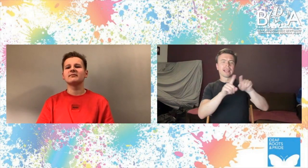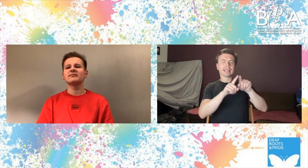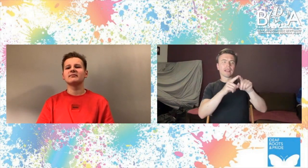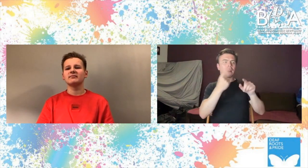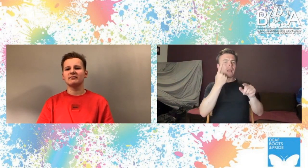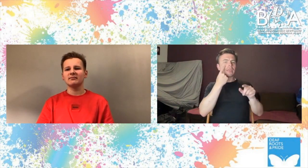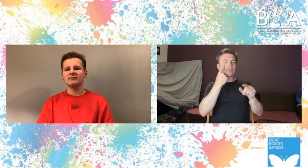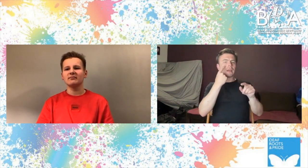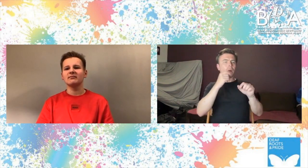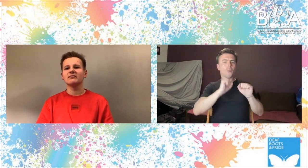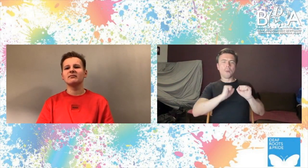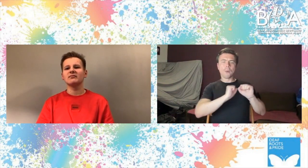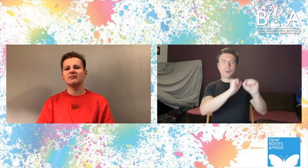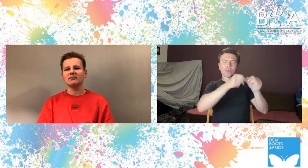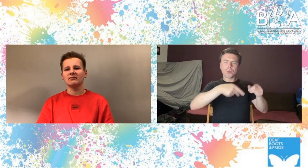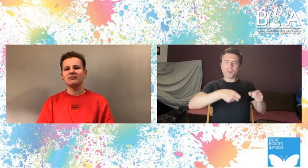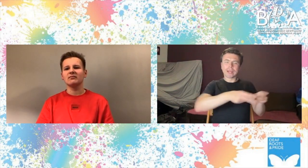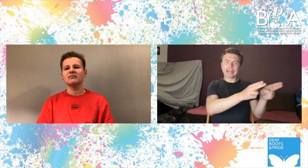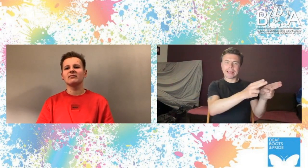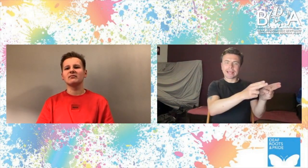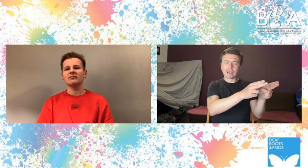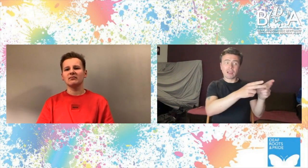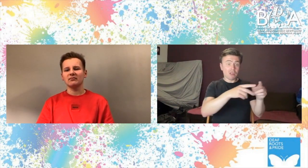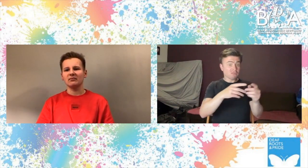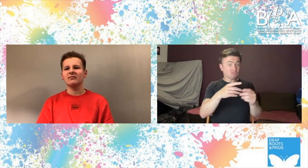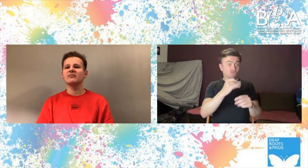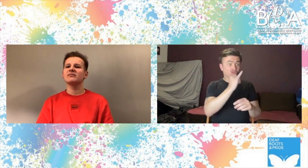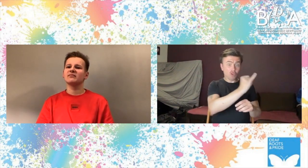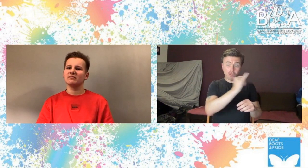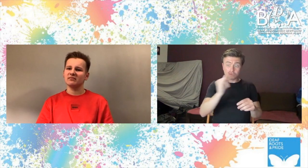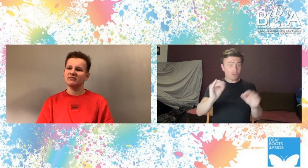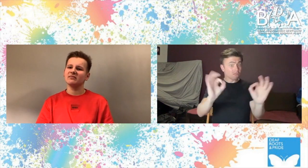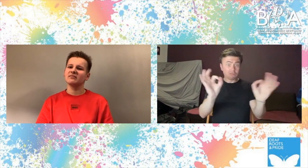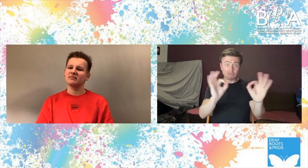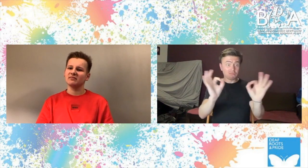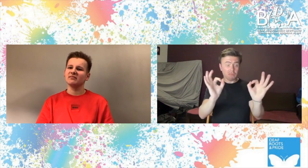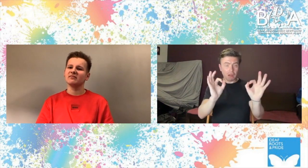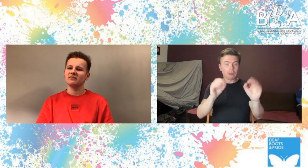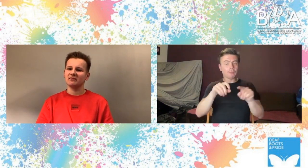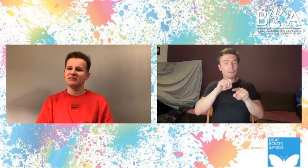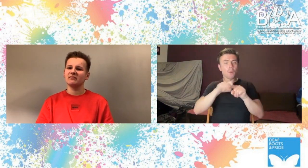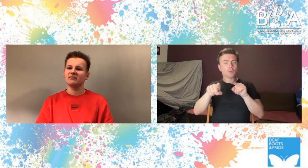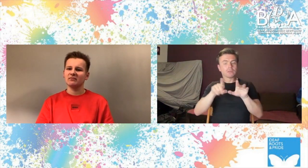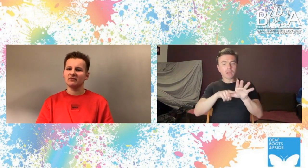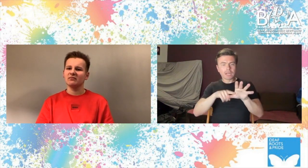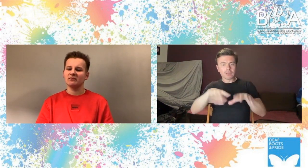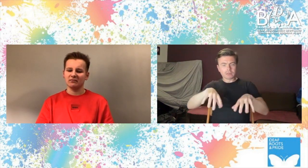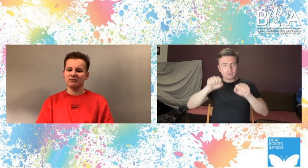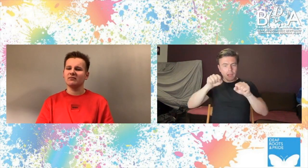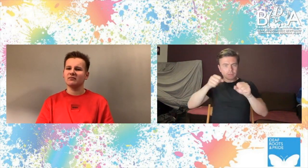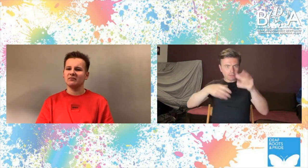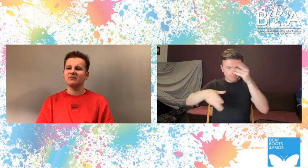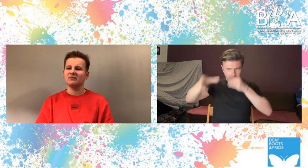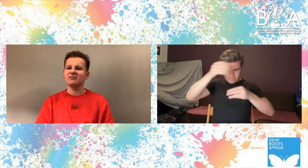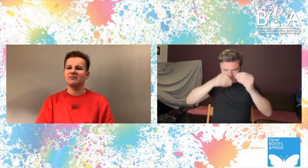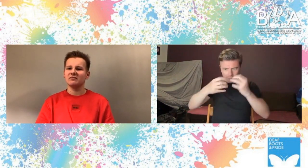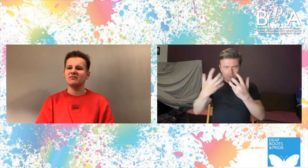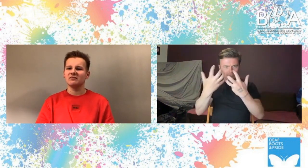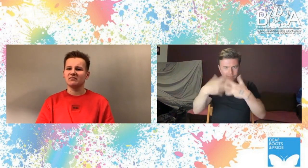of doing things. There’s no right and wrong. When you are young, you are learning